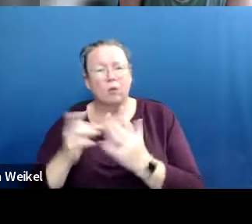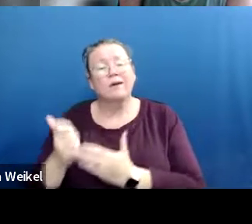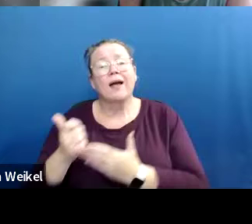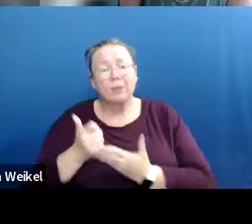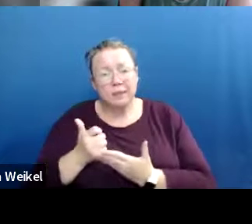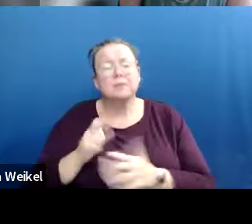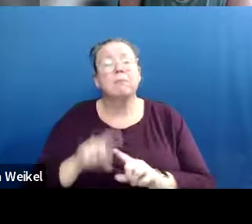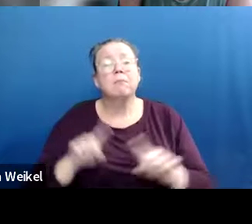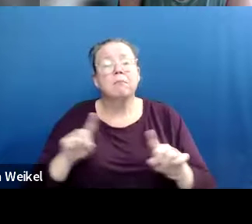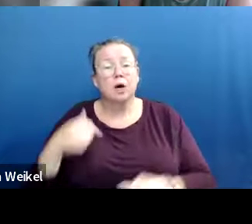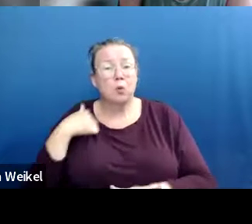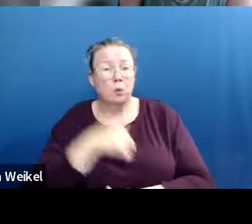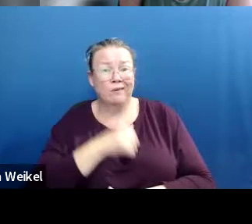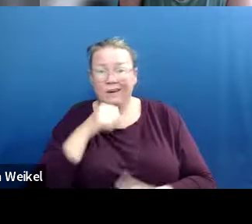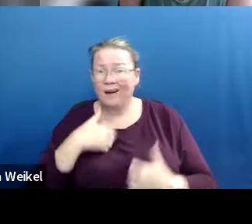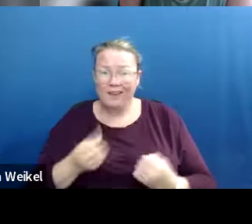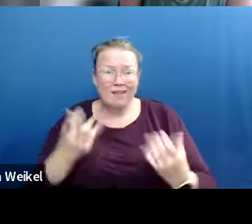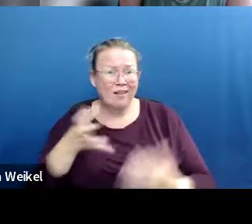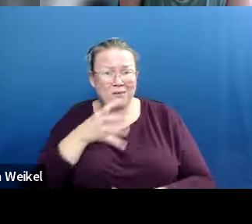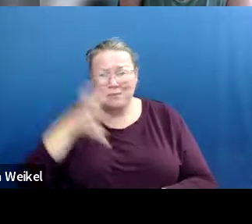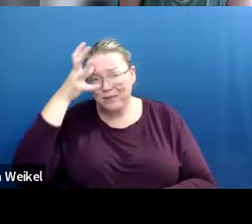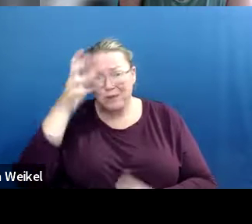Kayla Robertson: but we didn't have very many parents that came.